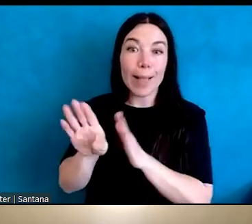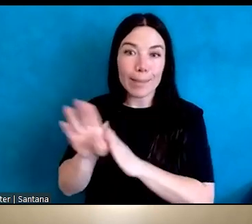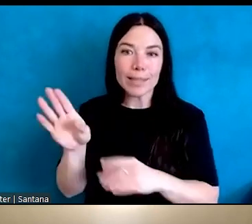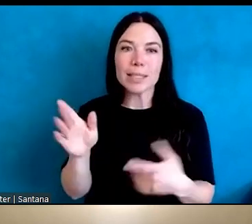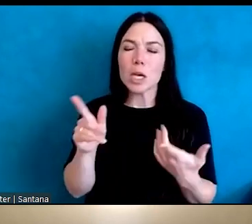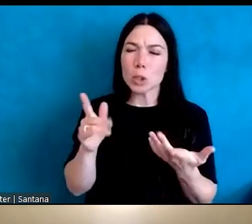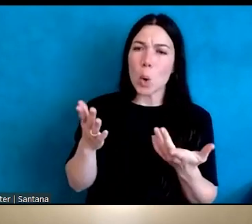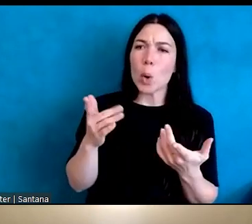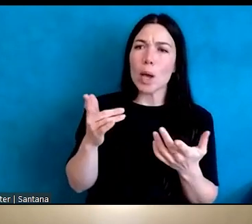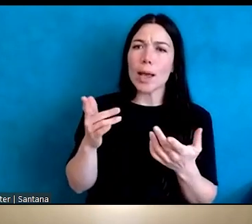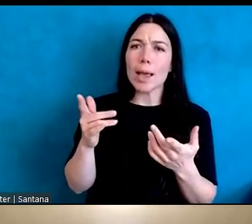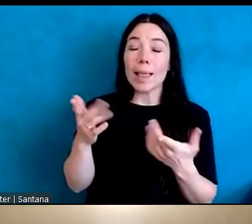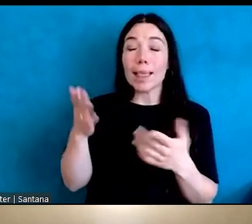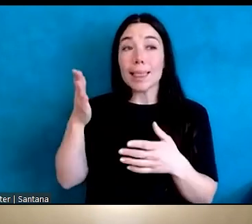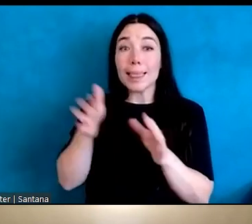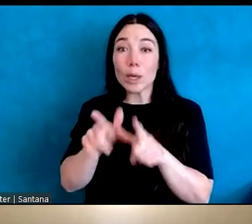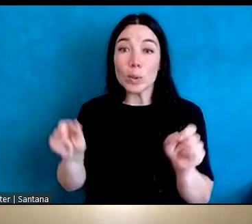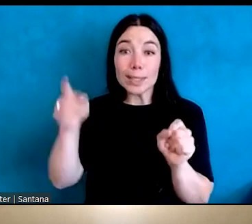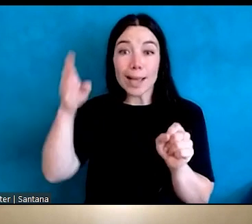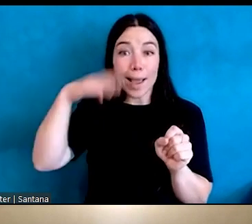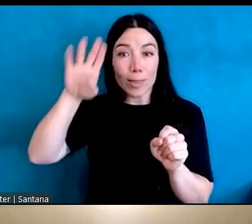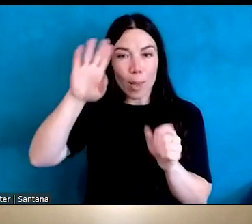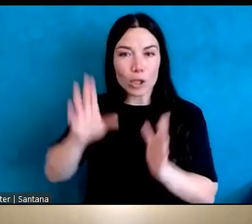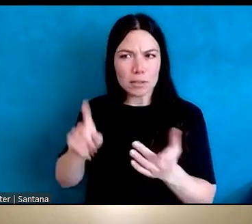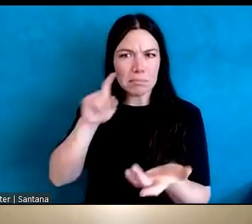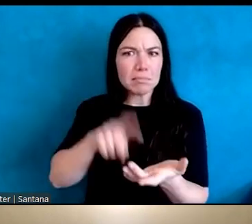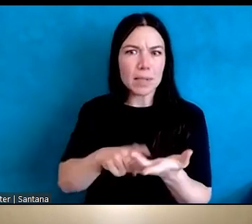linguistic anthropologists have identified important cultural interaction routines that